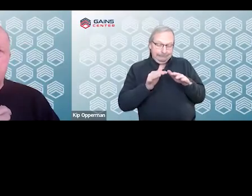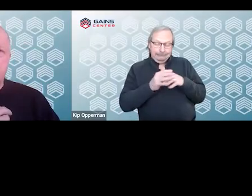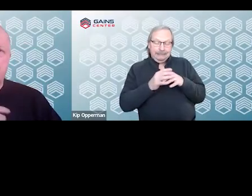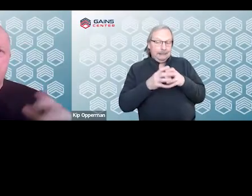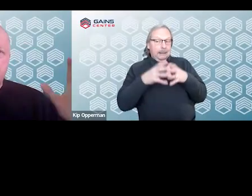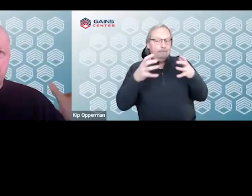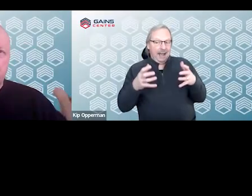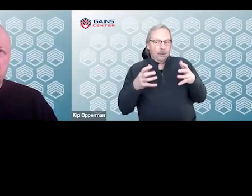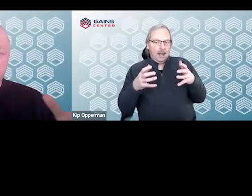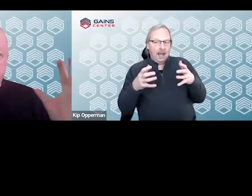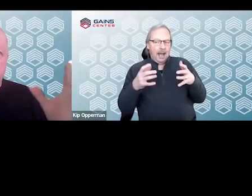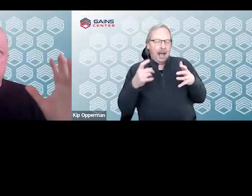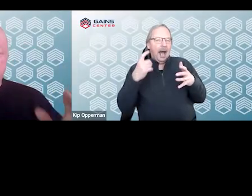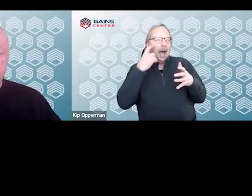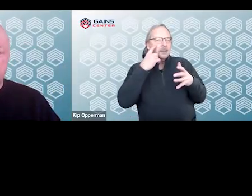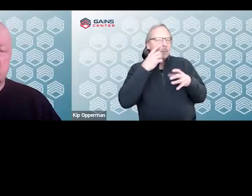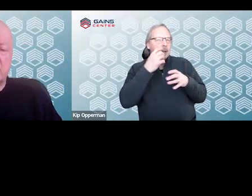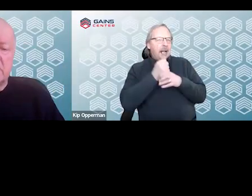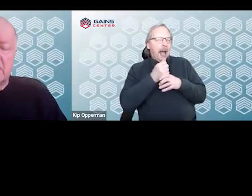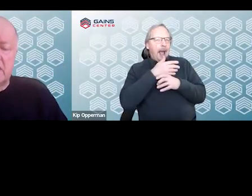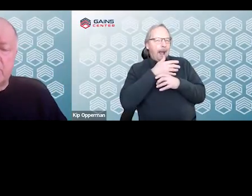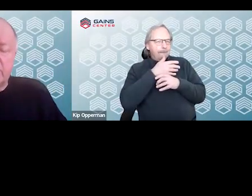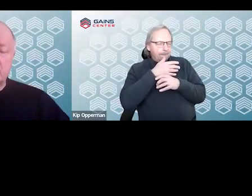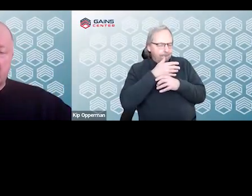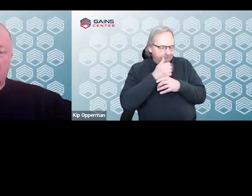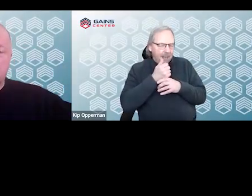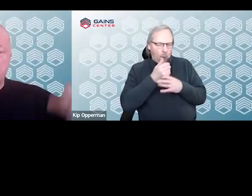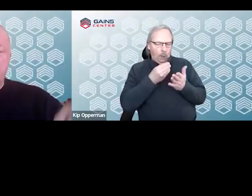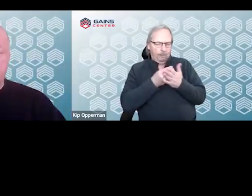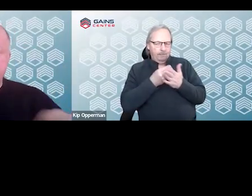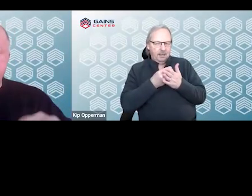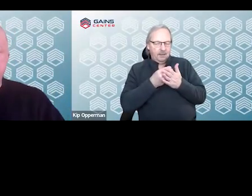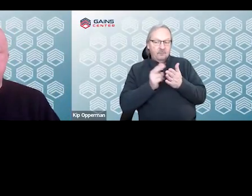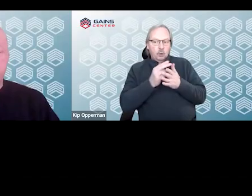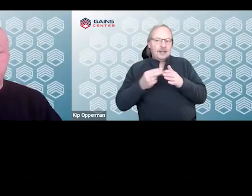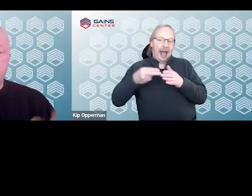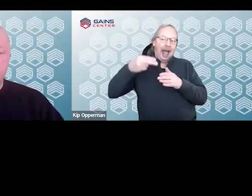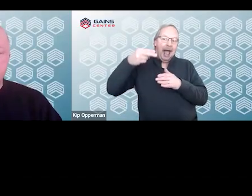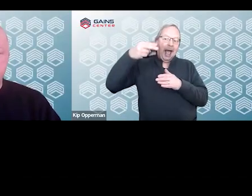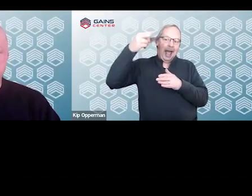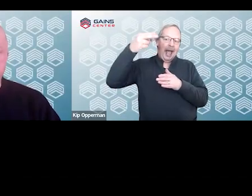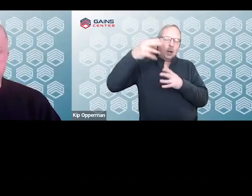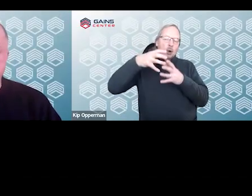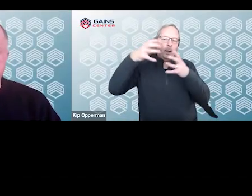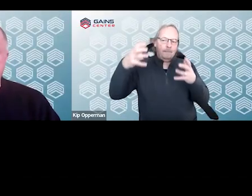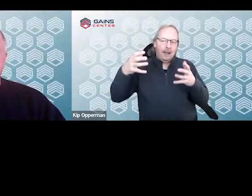I think we could have gotten people's better retention, if we'd used higher amount, but this has been pretty good. I'll show you some results.